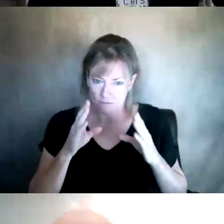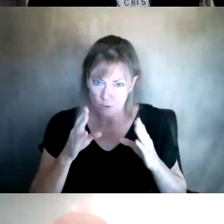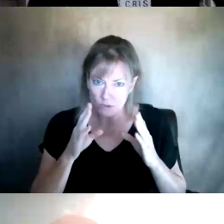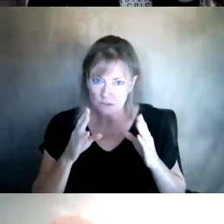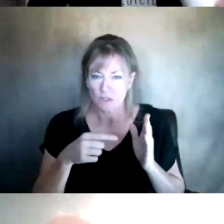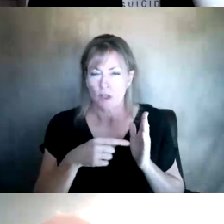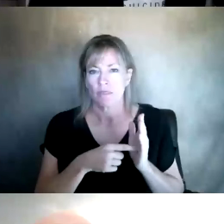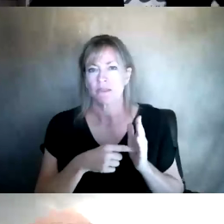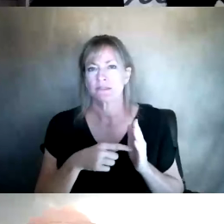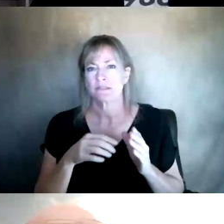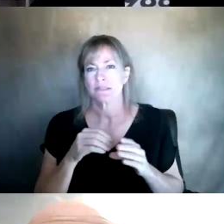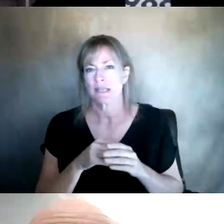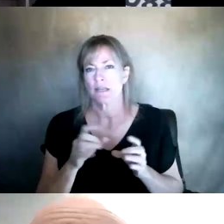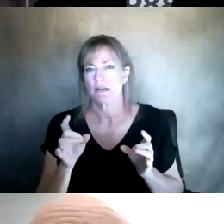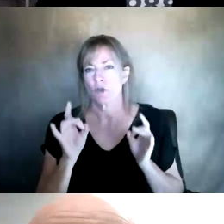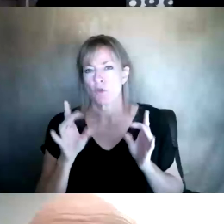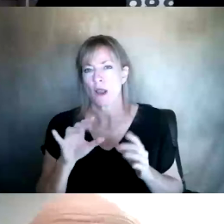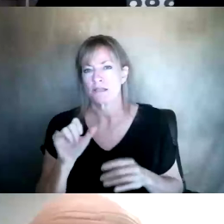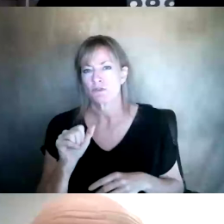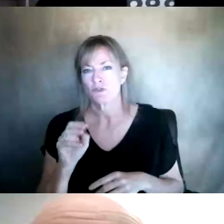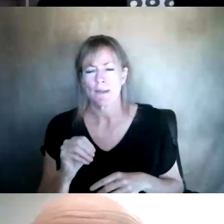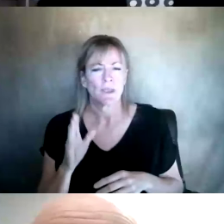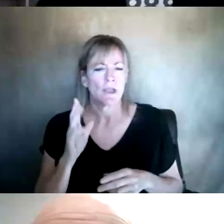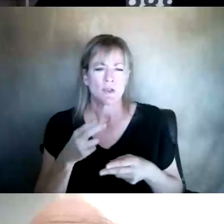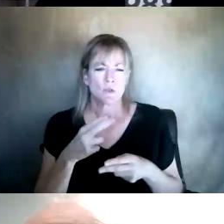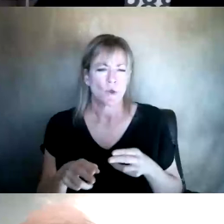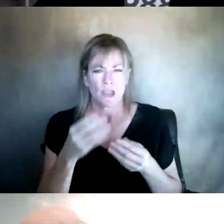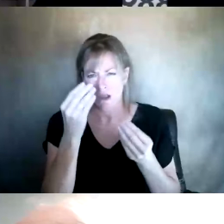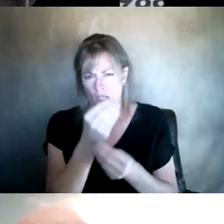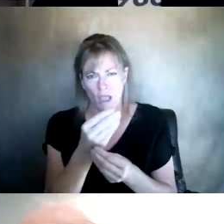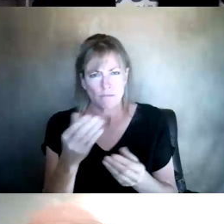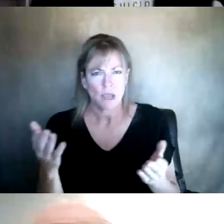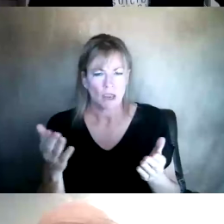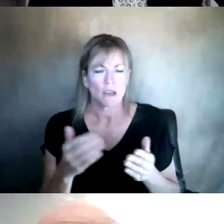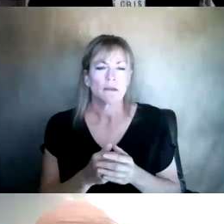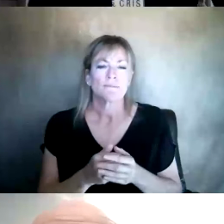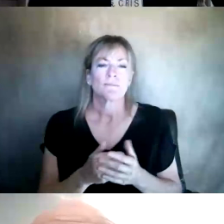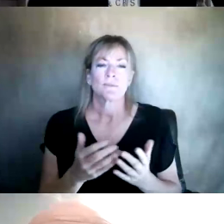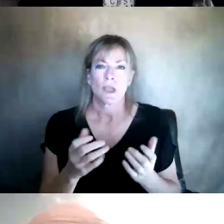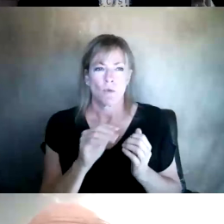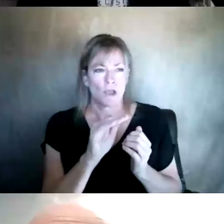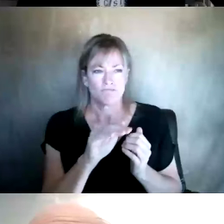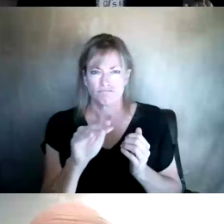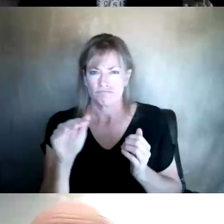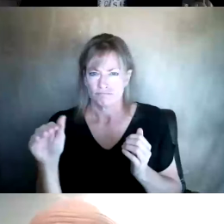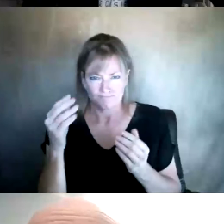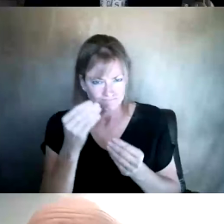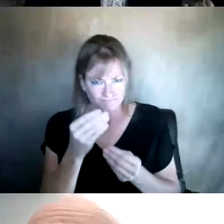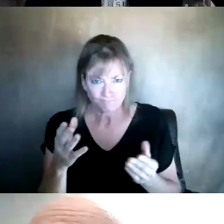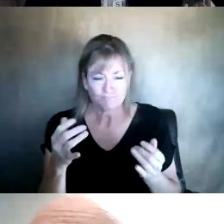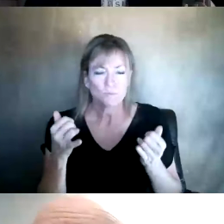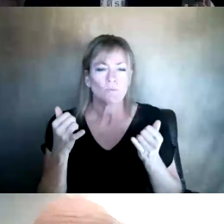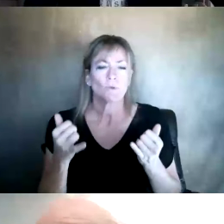TOPIC. SO I WILL BE QUICK WITH THE UPDATE. I WANT TO BE SURE THAT PEOPLE ARE AWARE THAT THERE ARE THREE